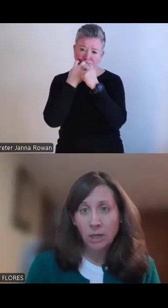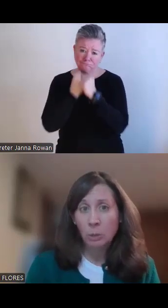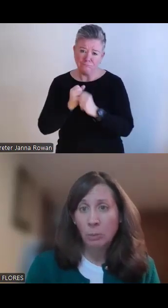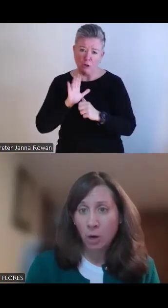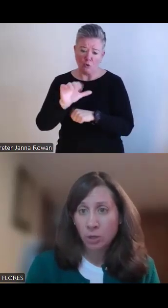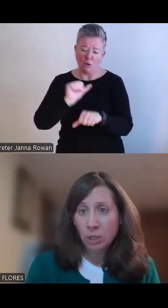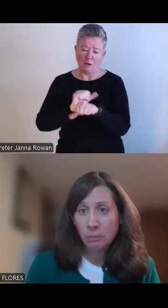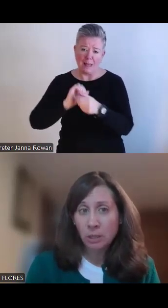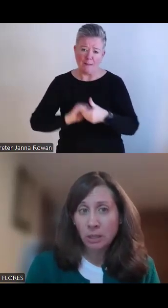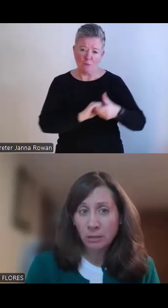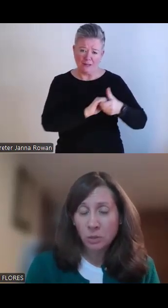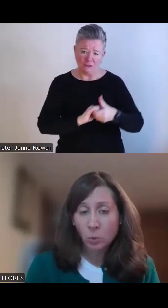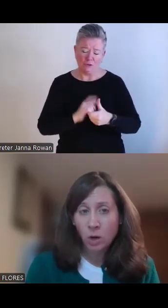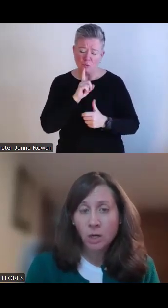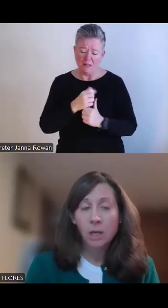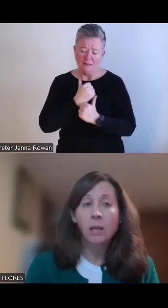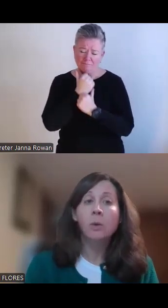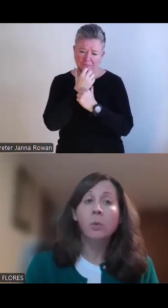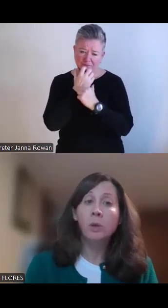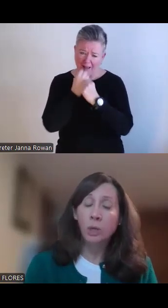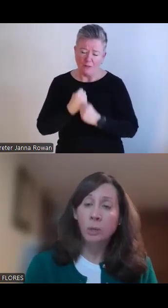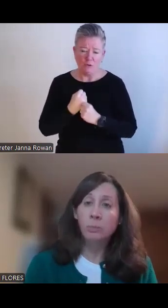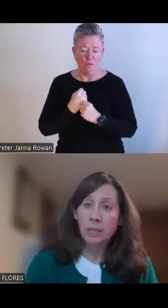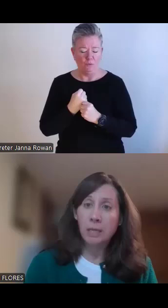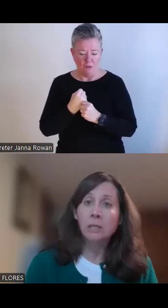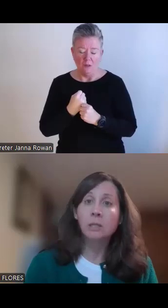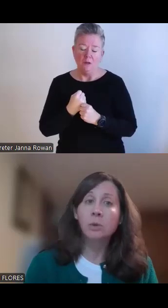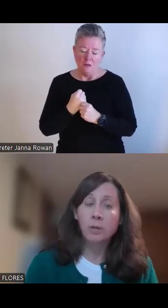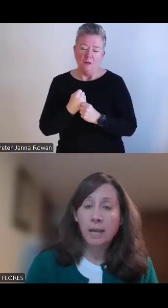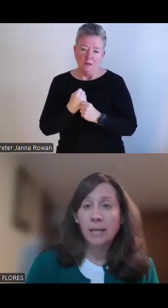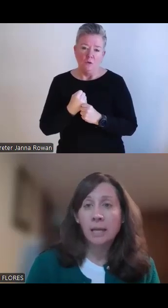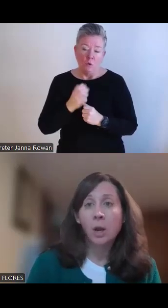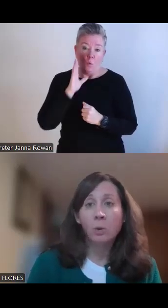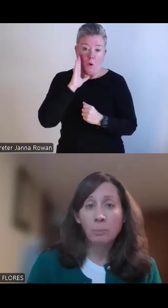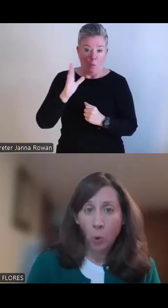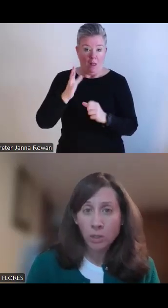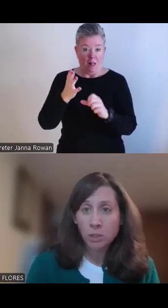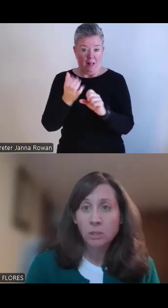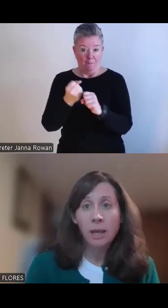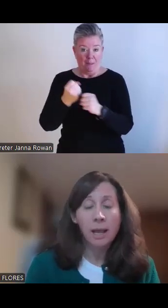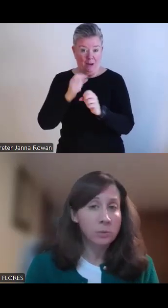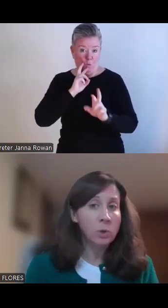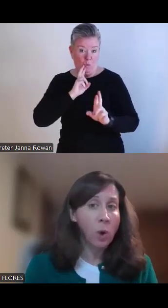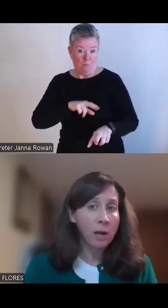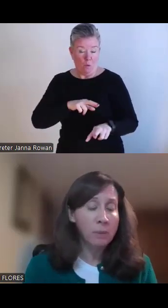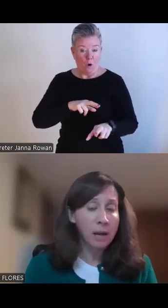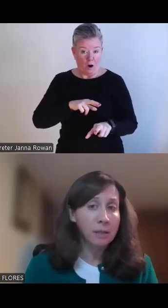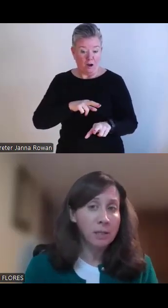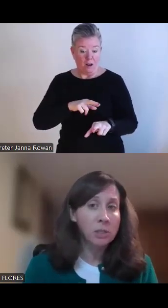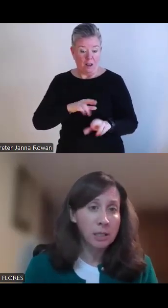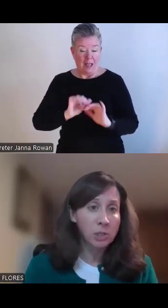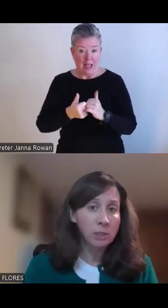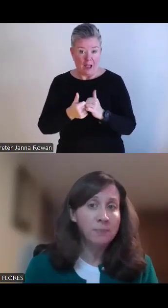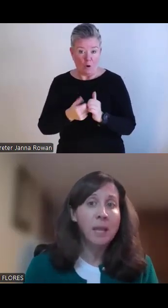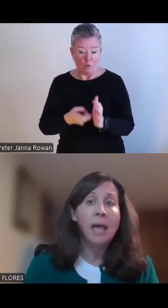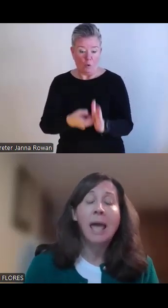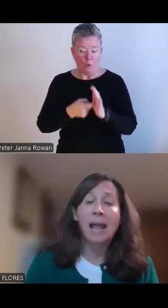and your partnership in this work. We will be creating a report, as required by the legislation,